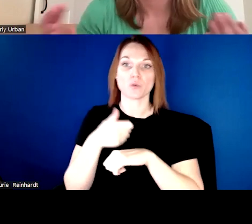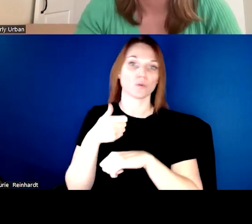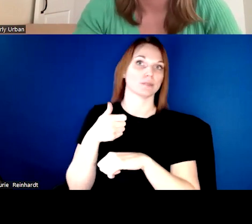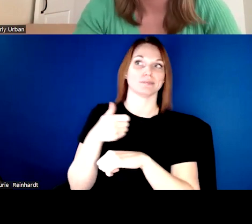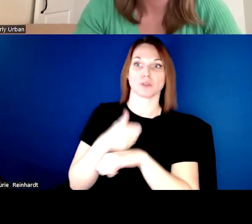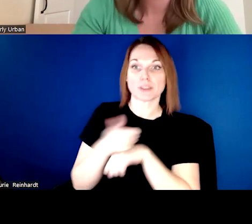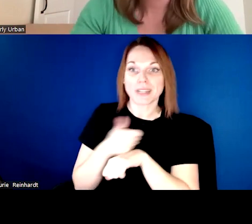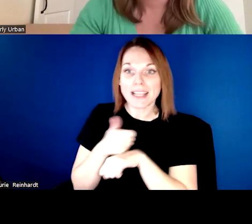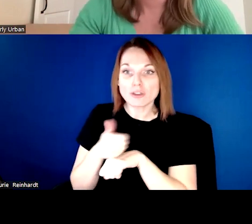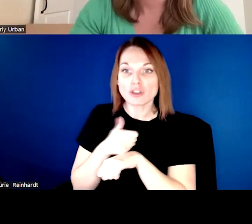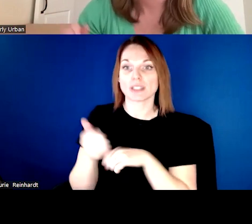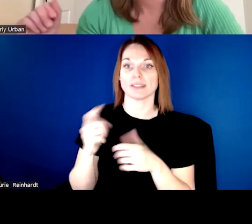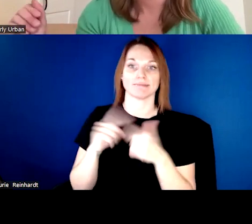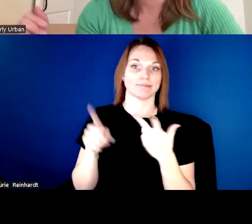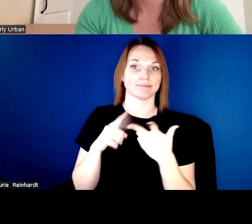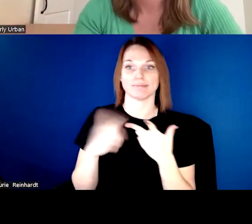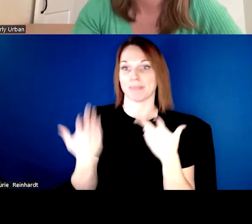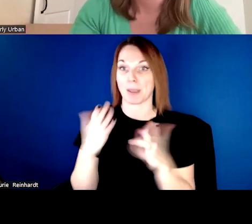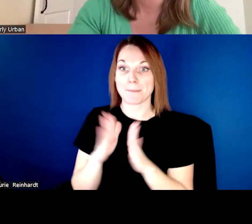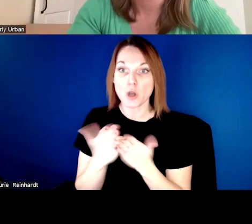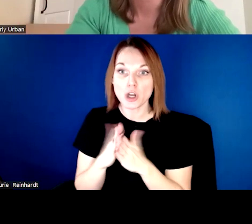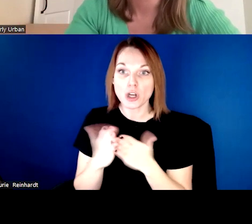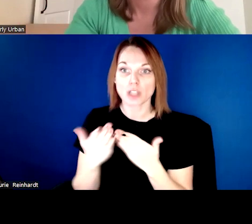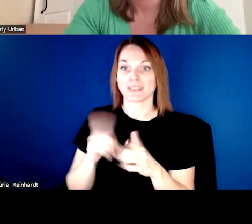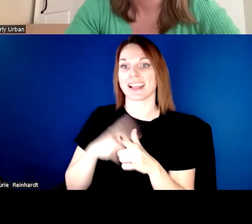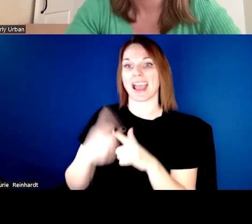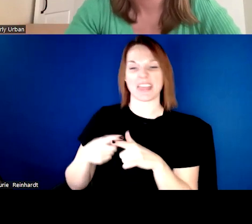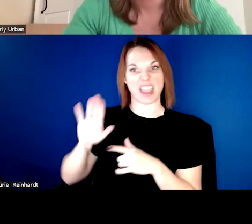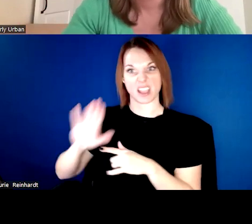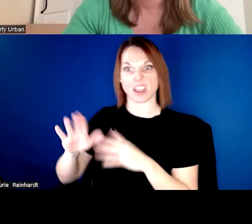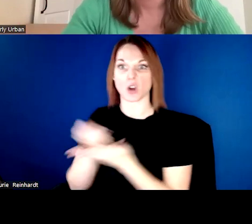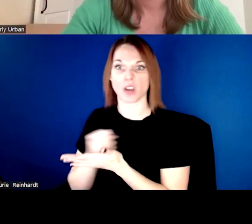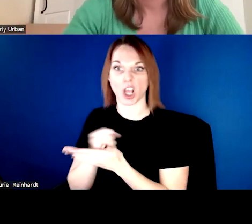maybe their books, and then they're racking up credit card debt while they're in college. So